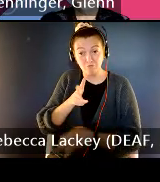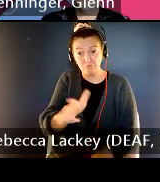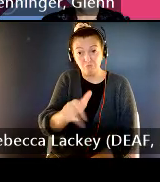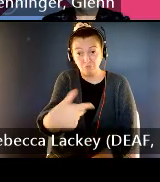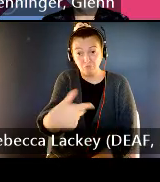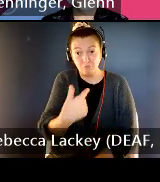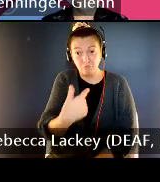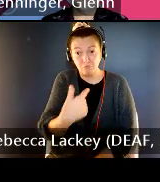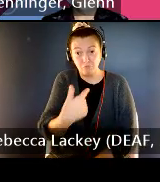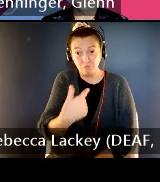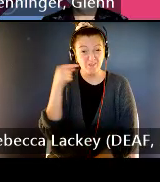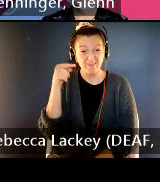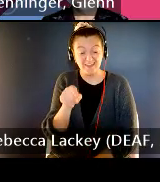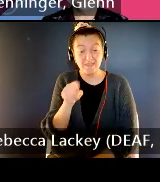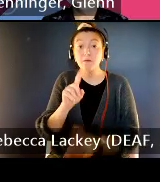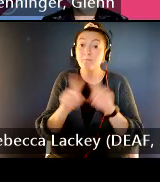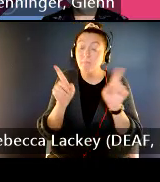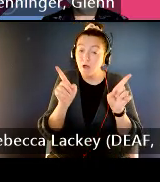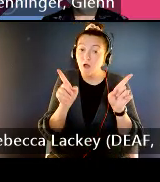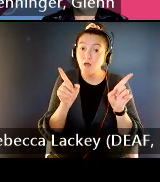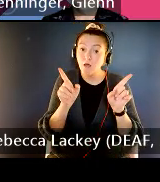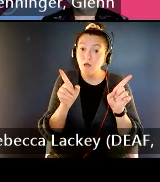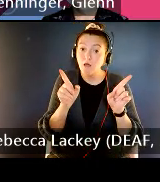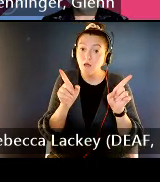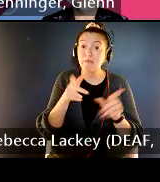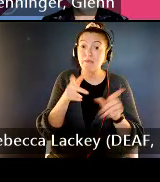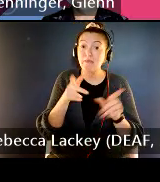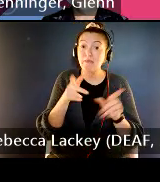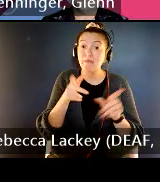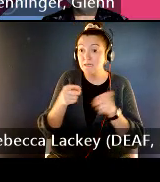like this, but the speed hump does extend from